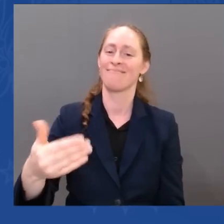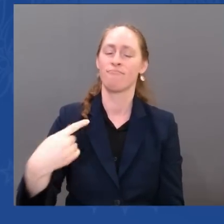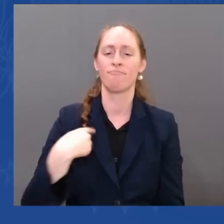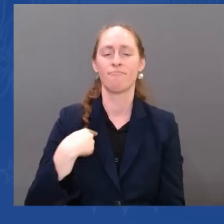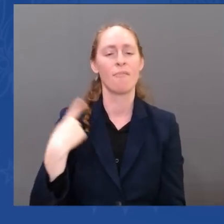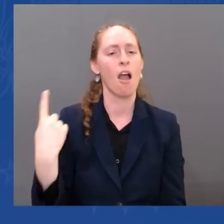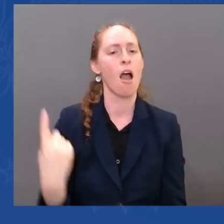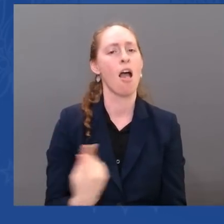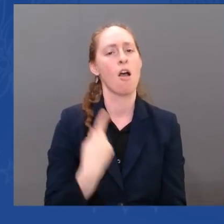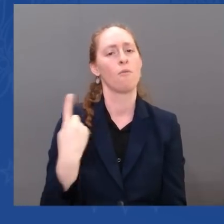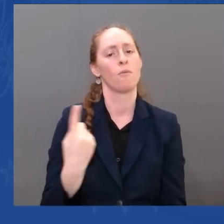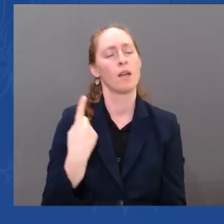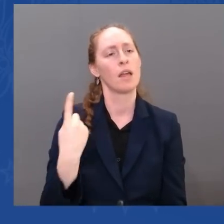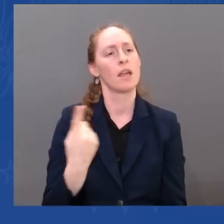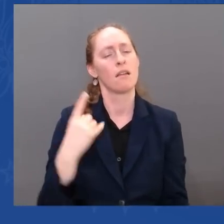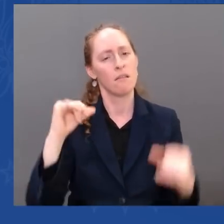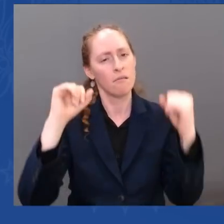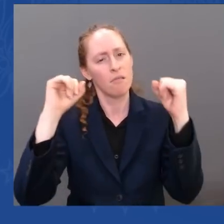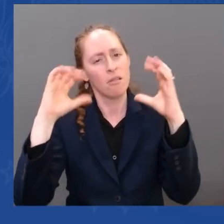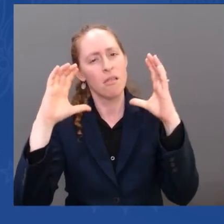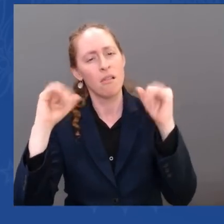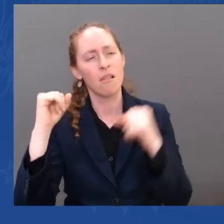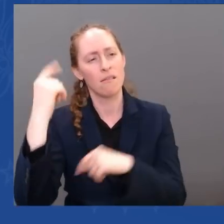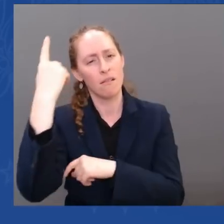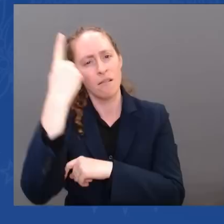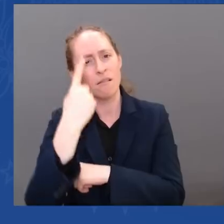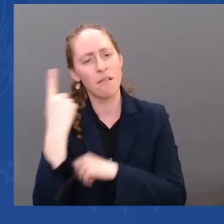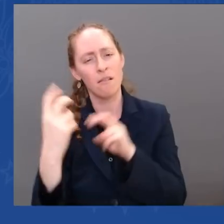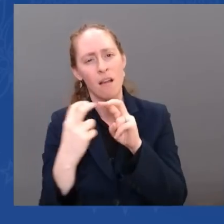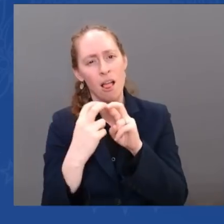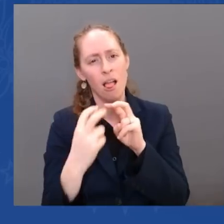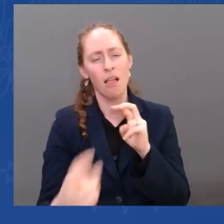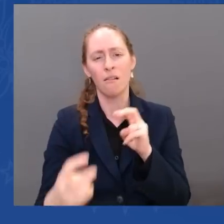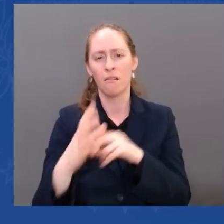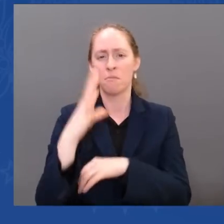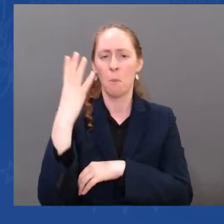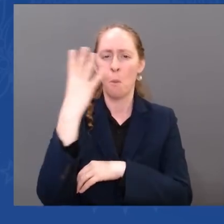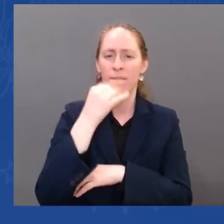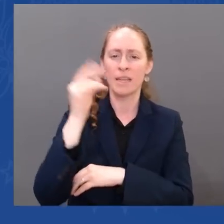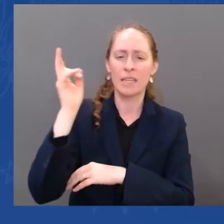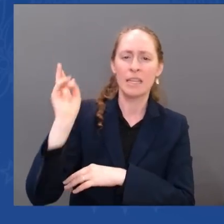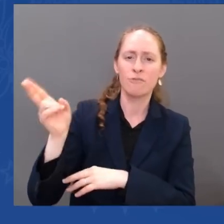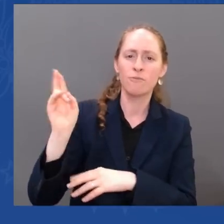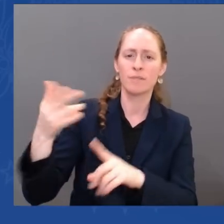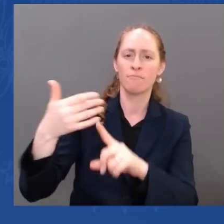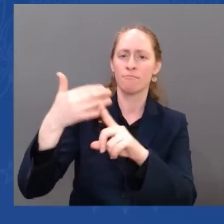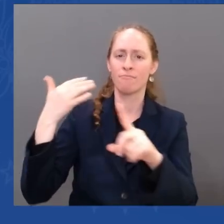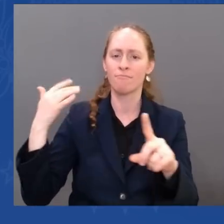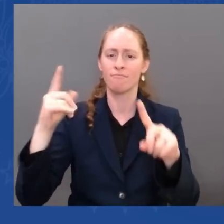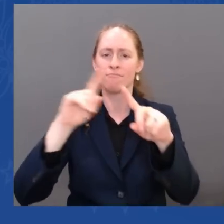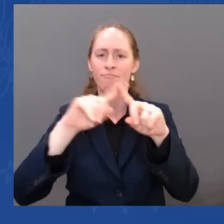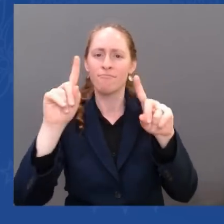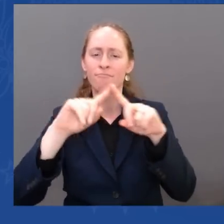and the beauty of the islands. And each time, I've been welcomed with open arms.